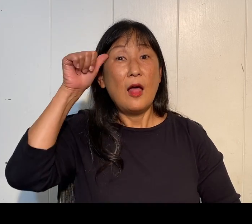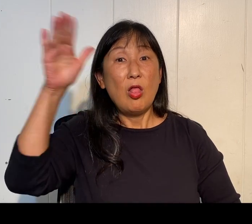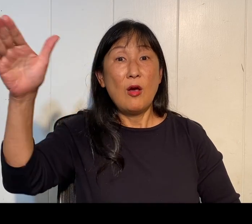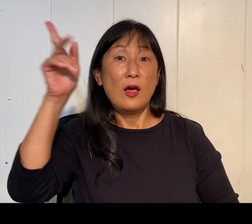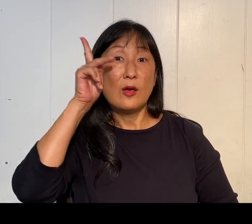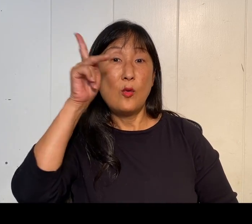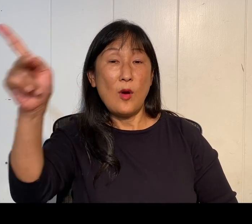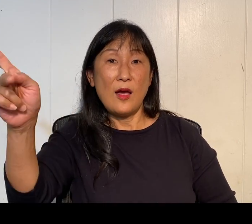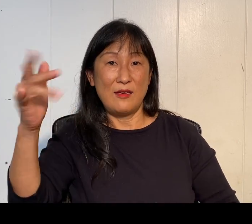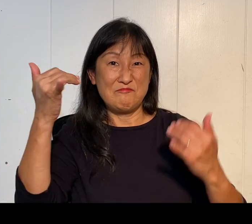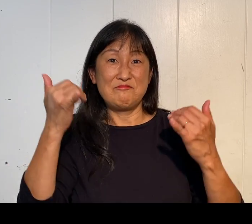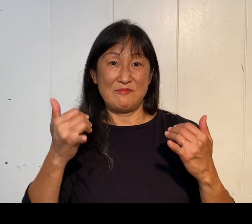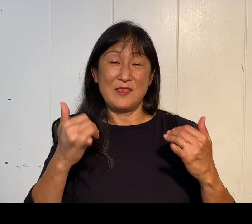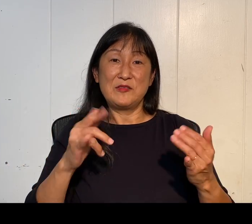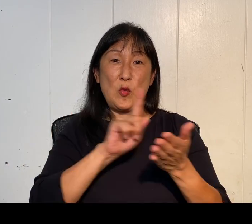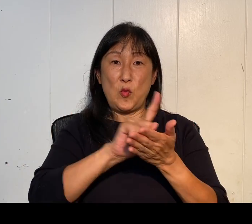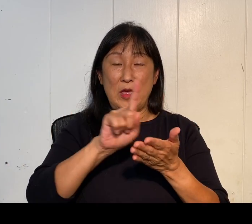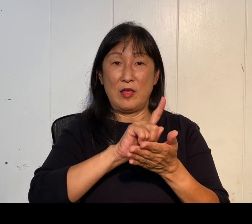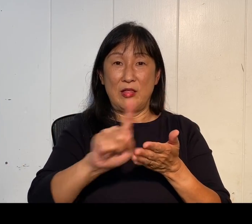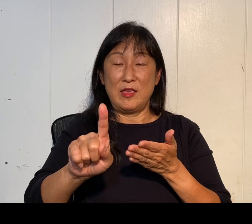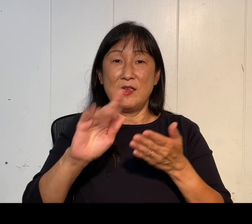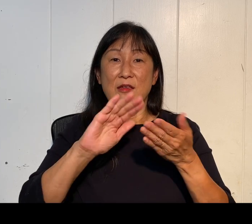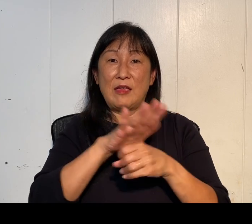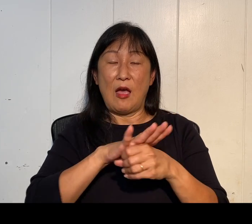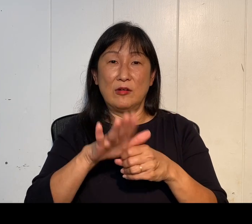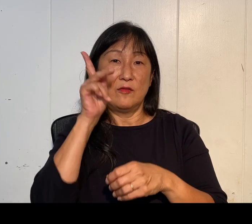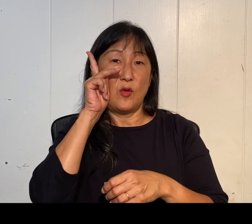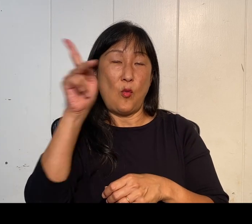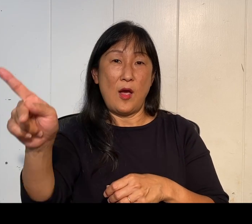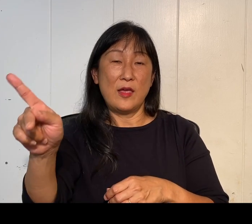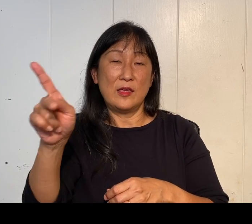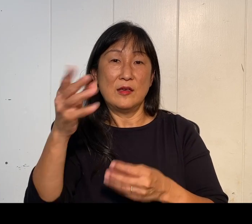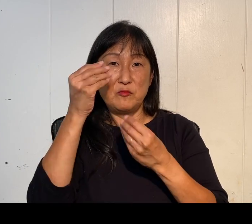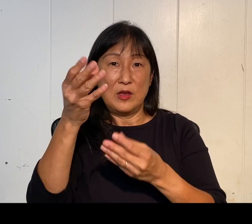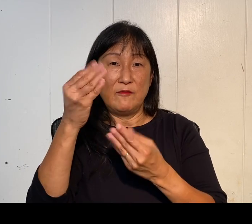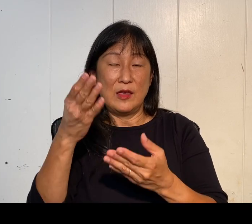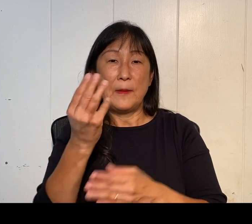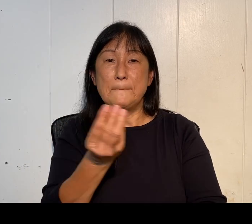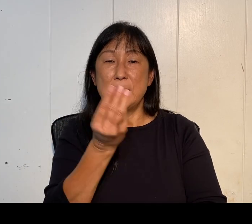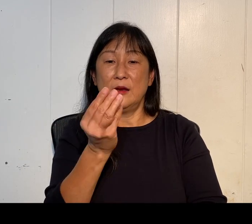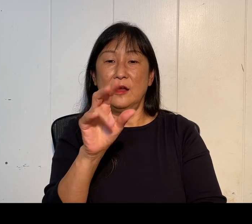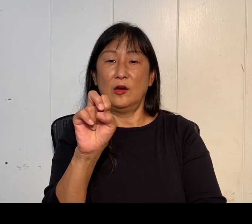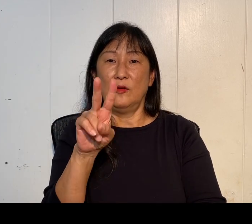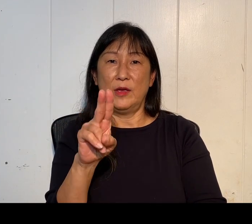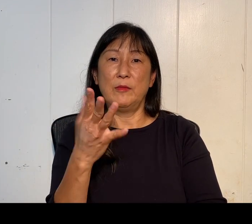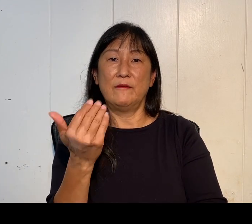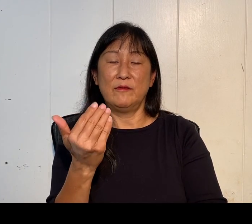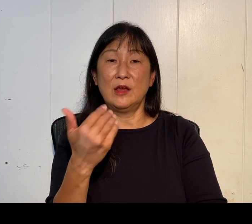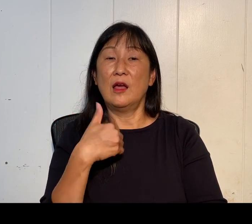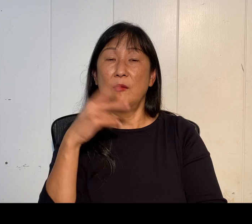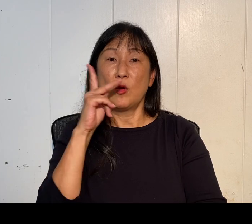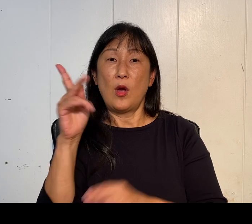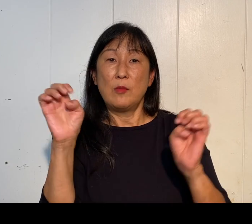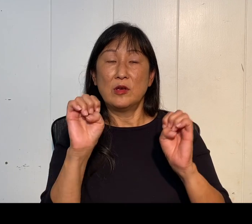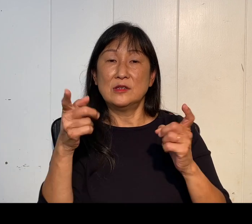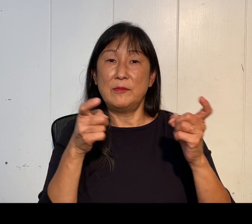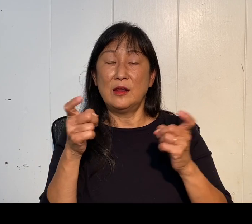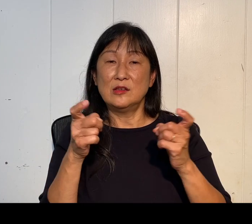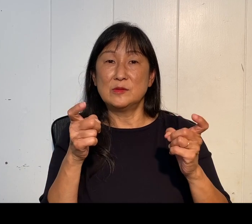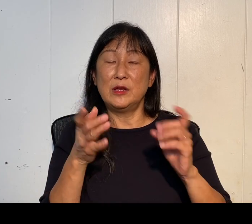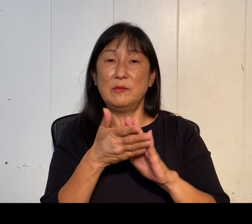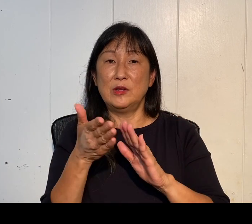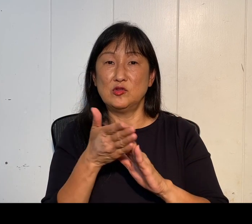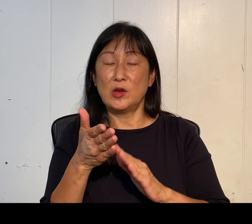Aloha Kaua‘i. This is your weekly County of Kaua‘i briefing for Monday, November 15th. I’m Kauai Emergency Management Administrator Elton Ushio